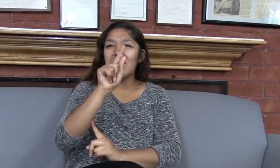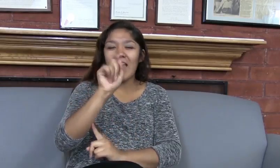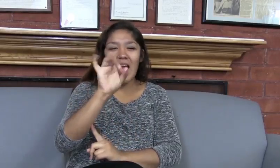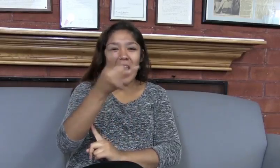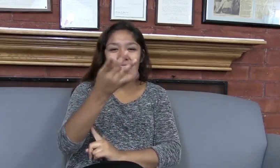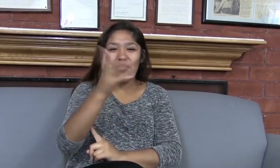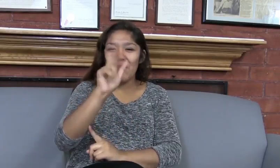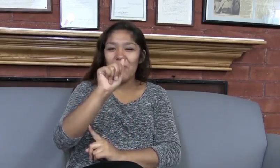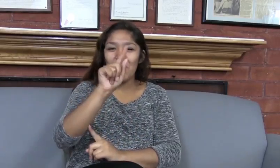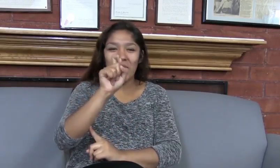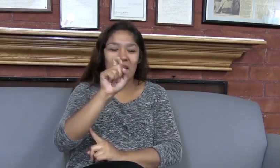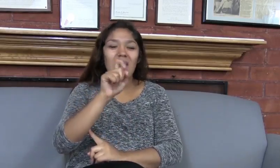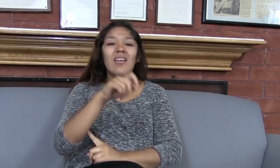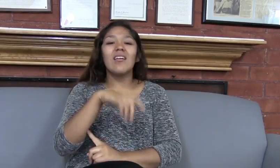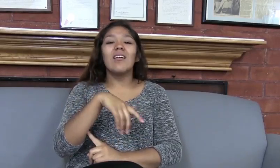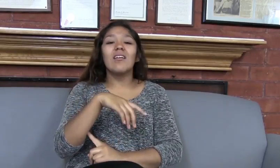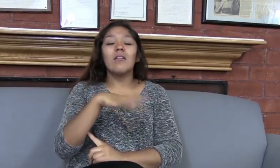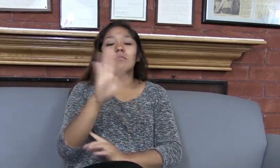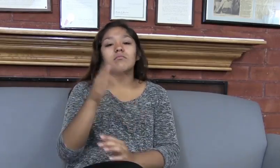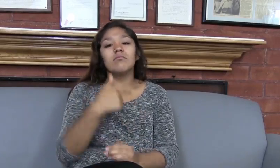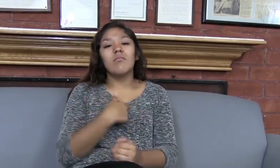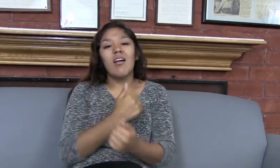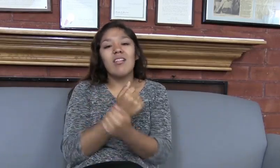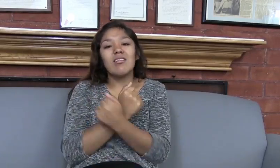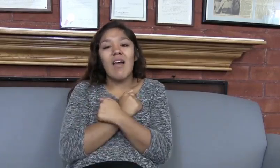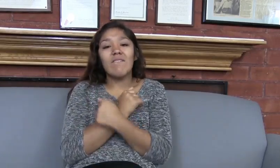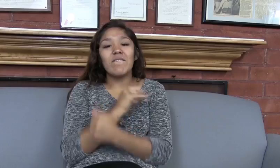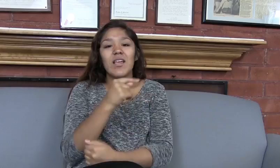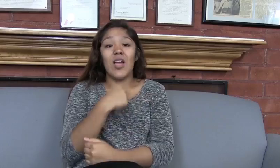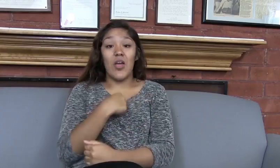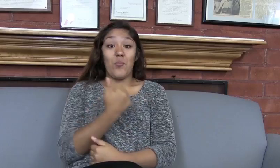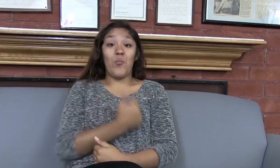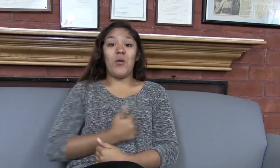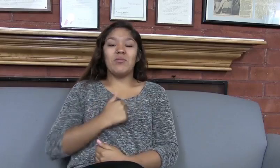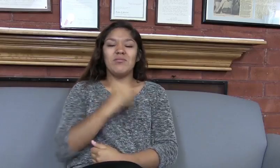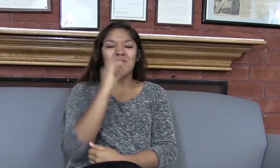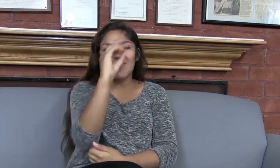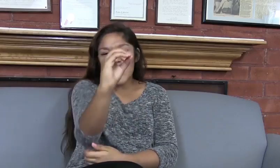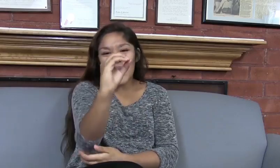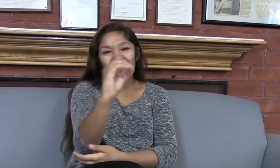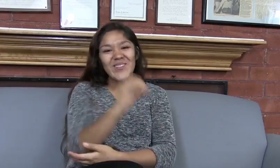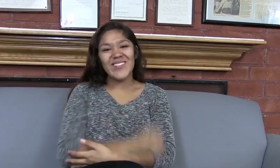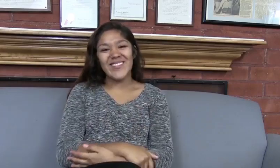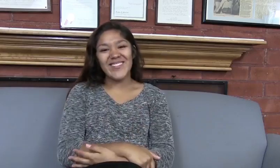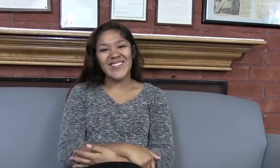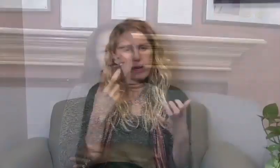I came in late in 8th grade. I love it here and have absolutely no regrets.